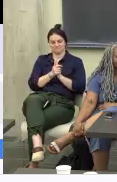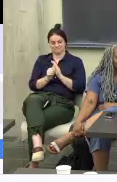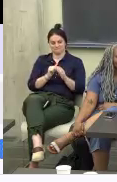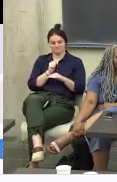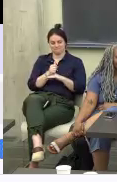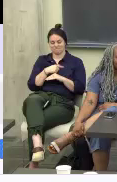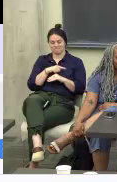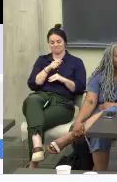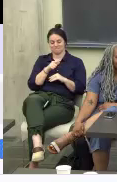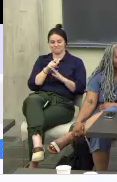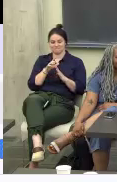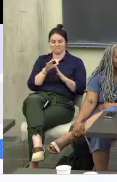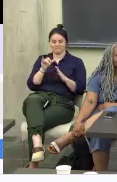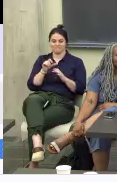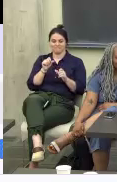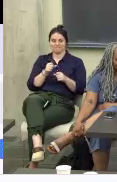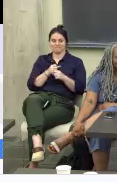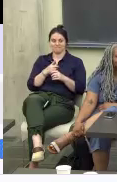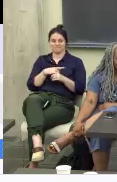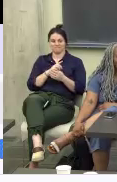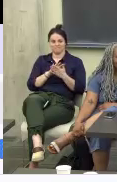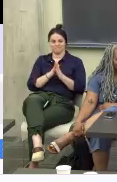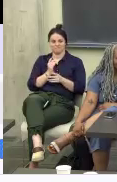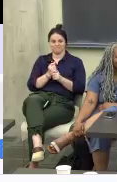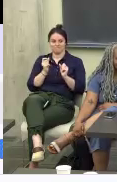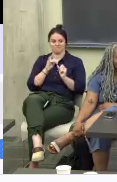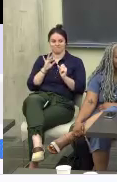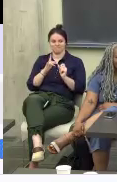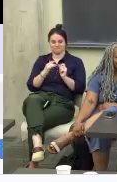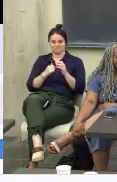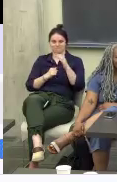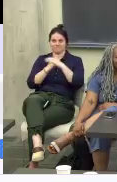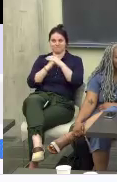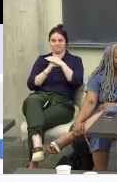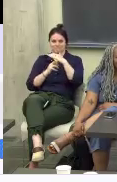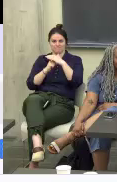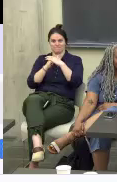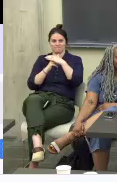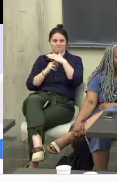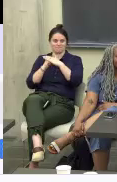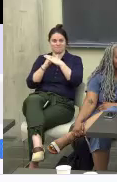We don't that could free us from the glass ceiling of the accessibility CEO.